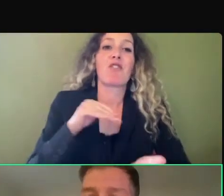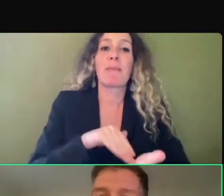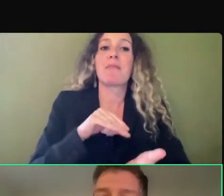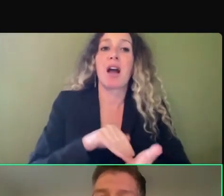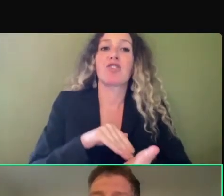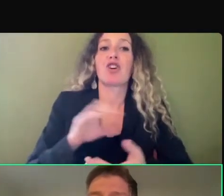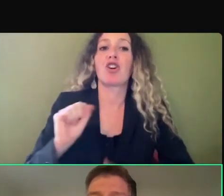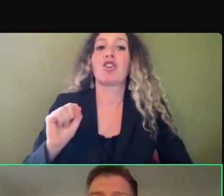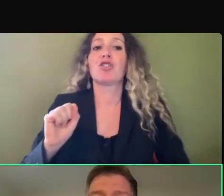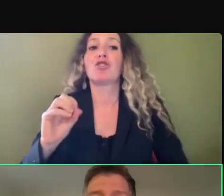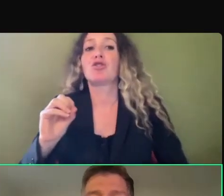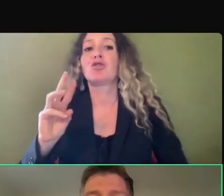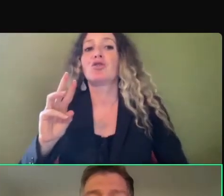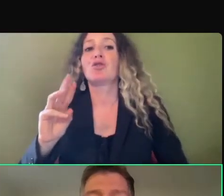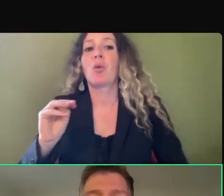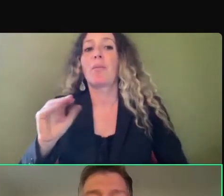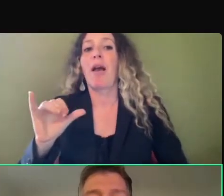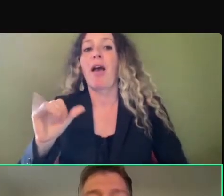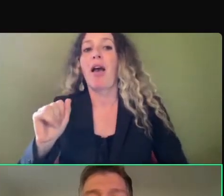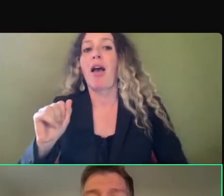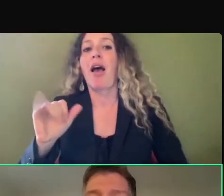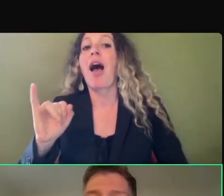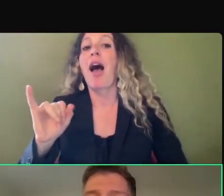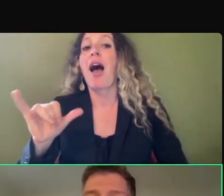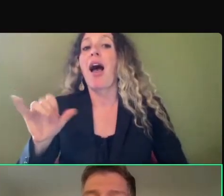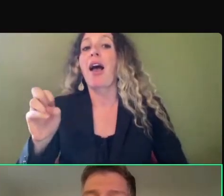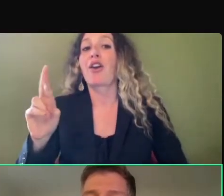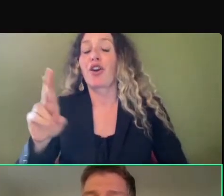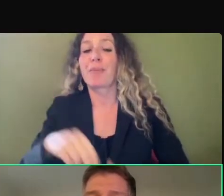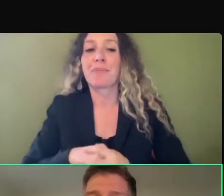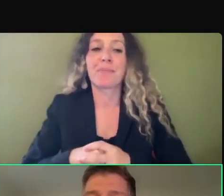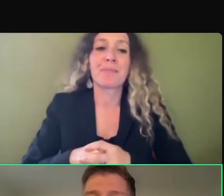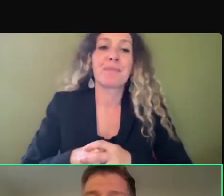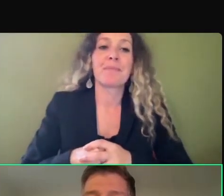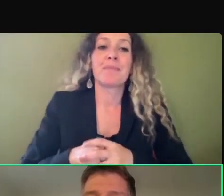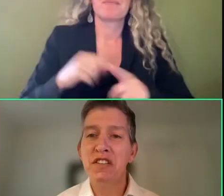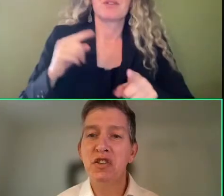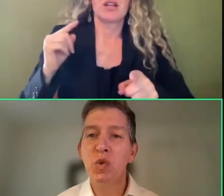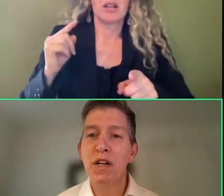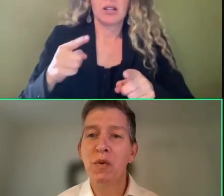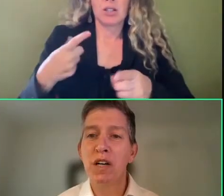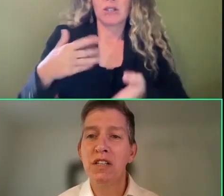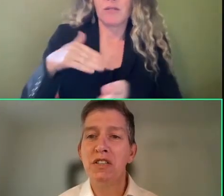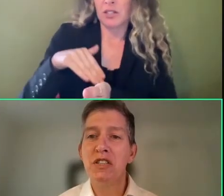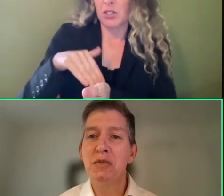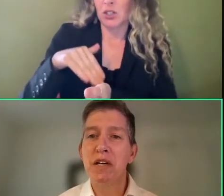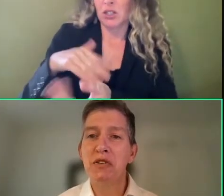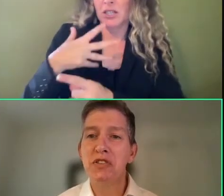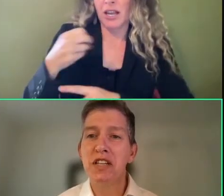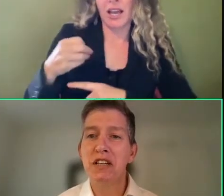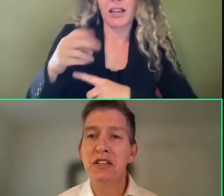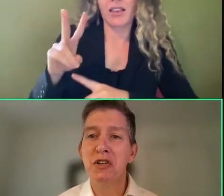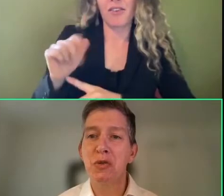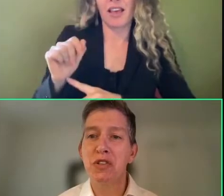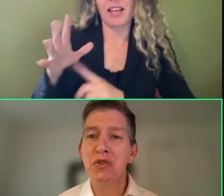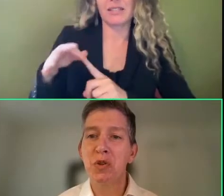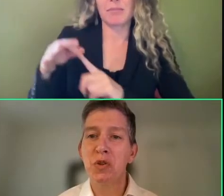Dr. Iyer is a geriatrics physician and the VA's Vision 21 Specialty Clinical Resource